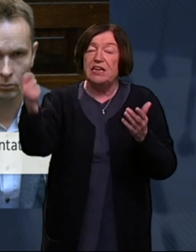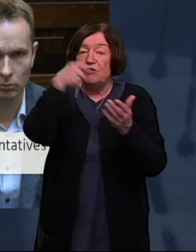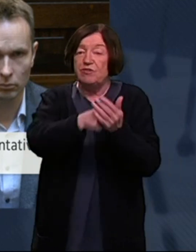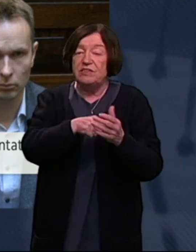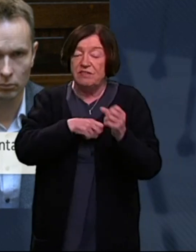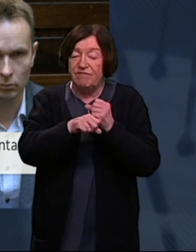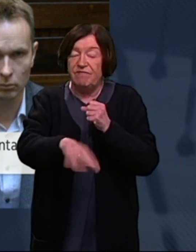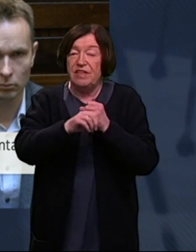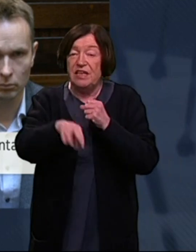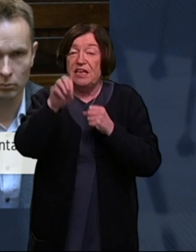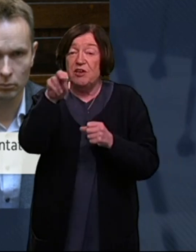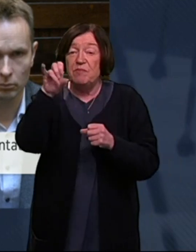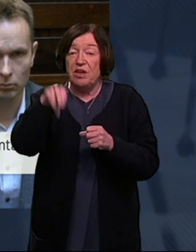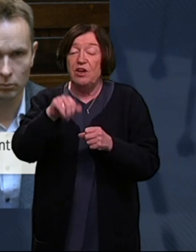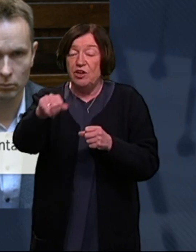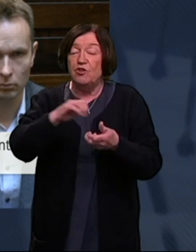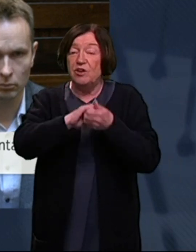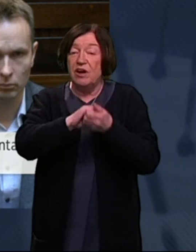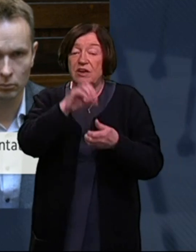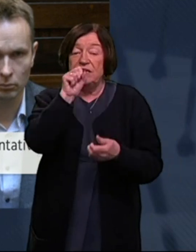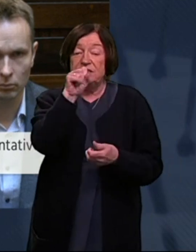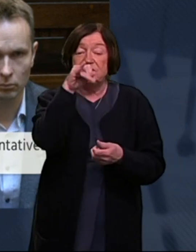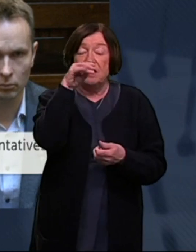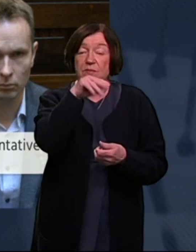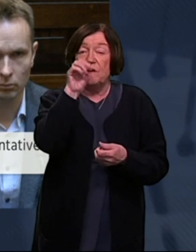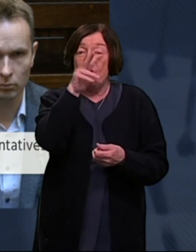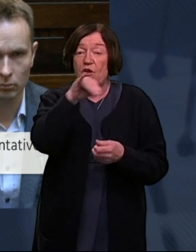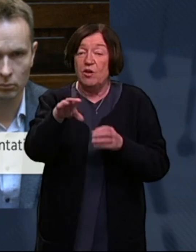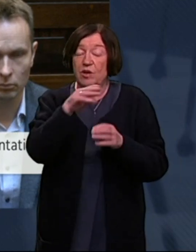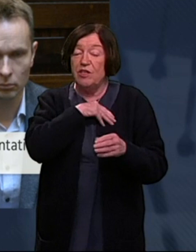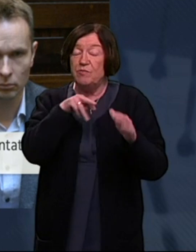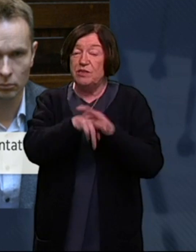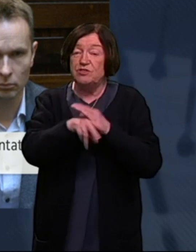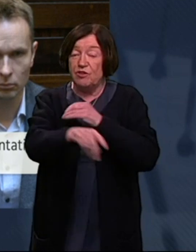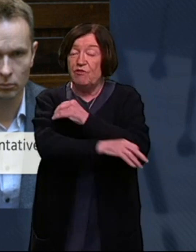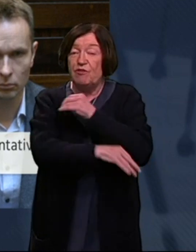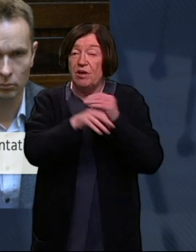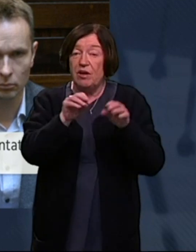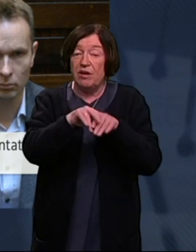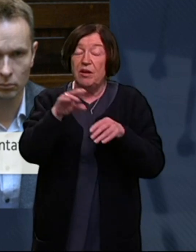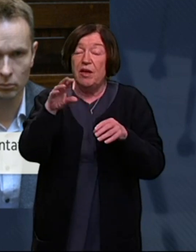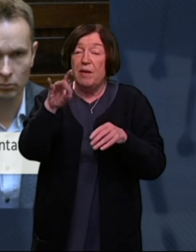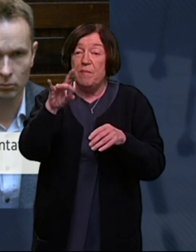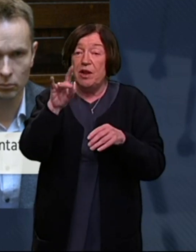The Taoiseach's colleague, the Minister, Deputy Coveney, was Minister for Agriculture, Food and the Marine when milk quotas were lifted.